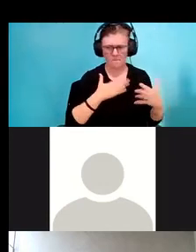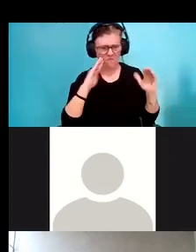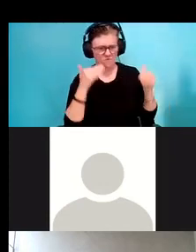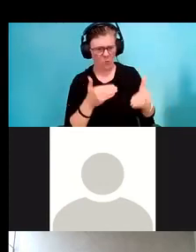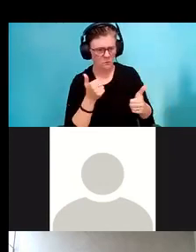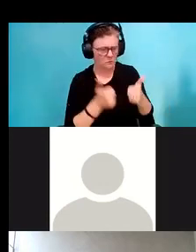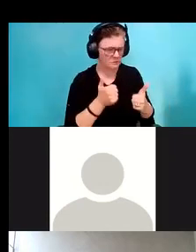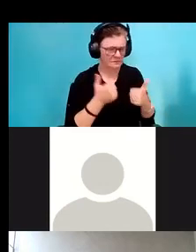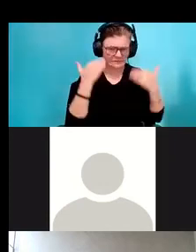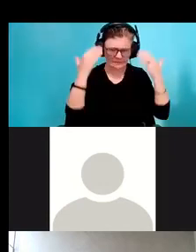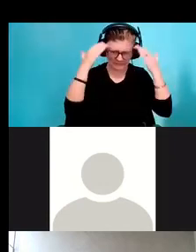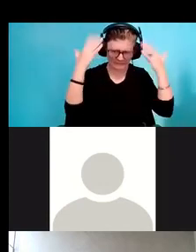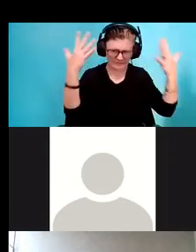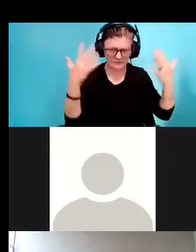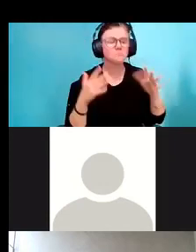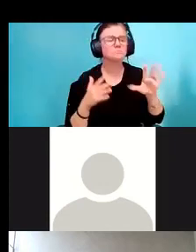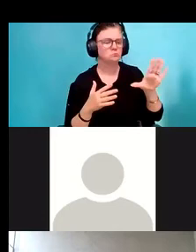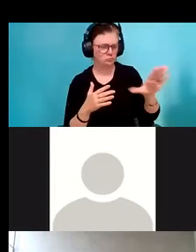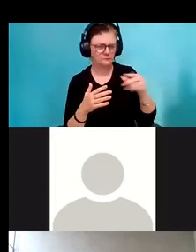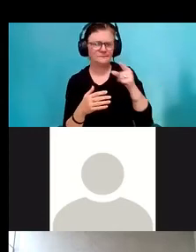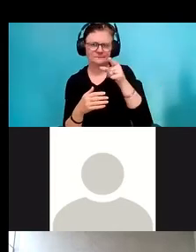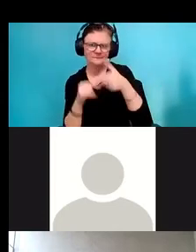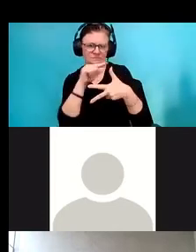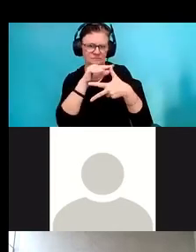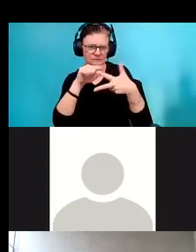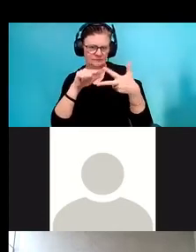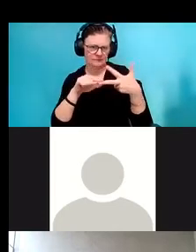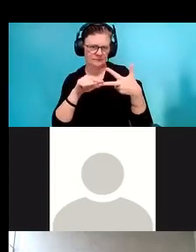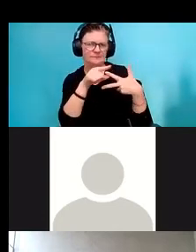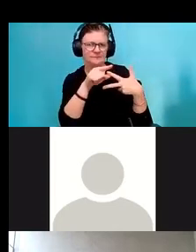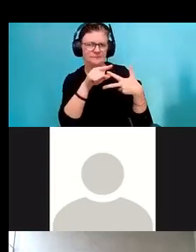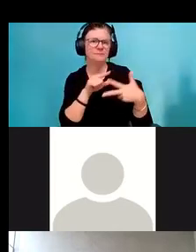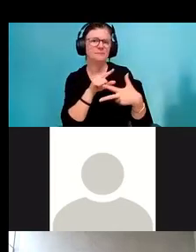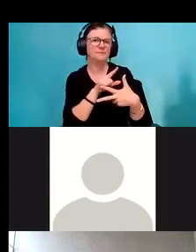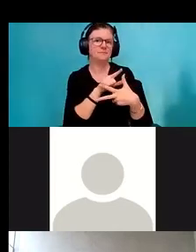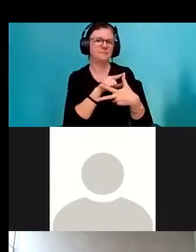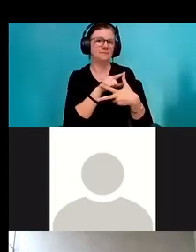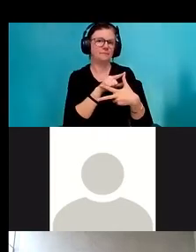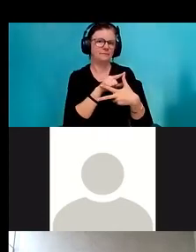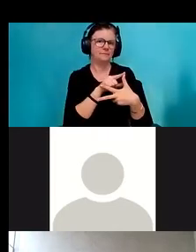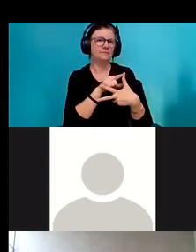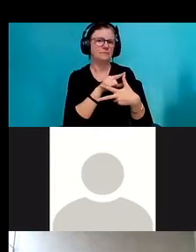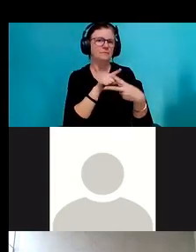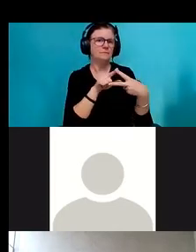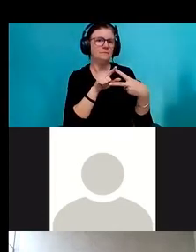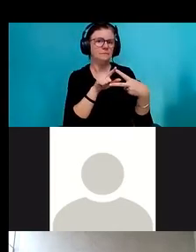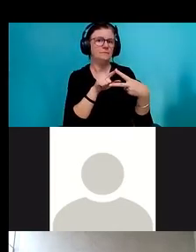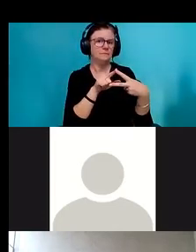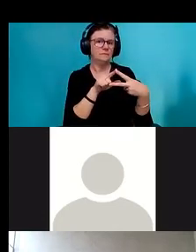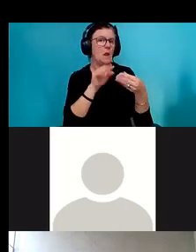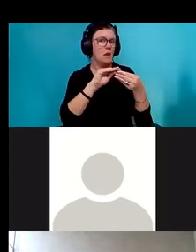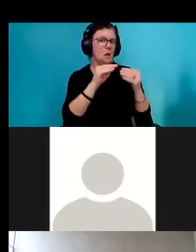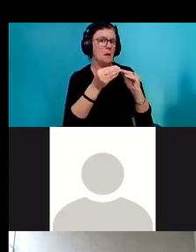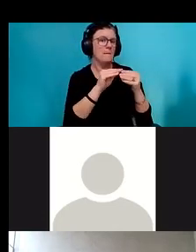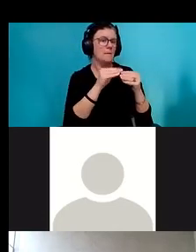the space to write everything you want to, here is what we suggest. We suggest that the numbers that require more explanation